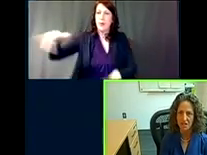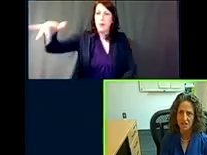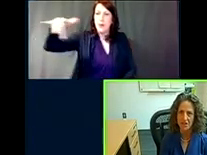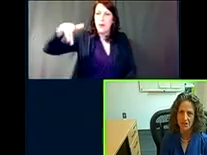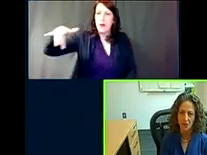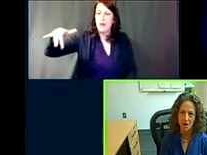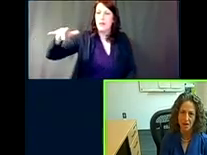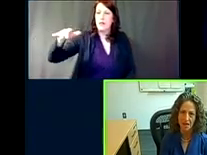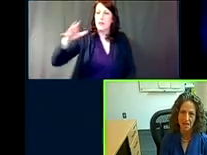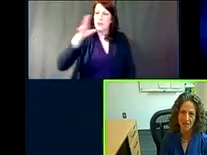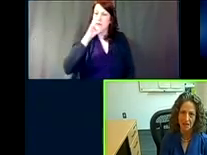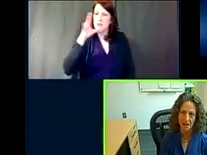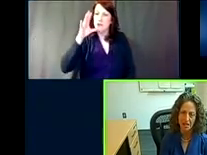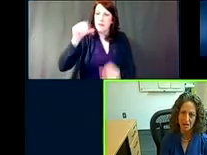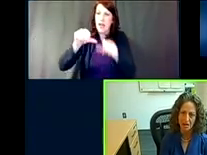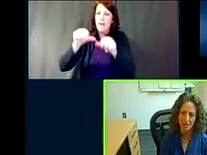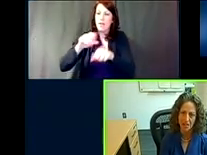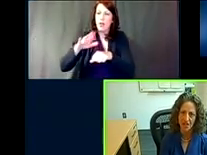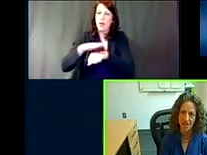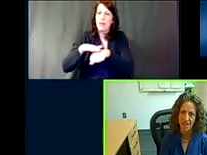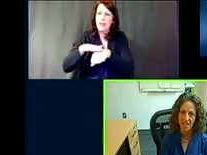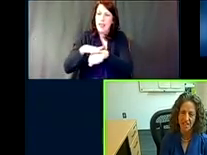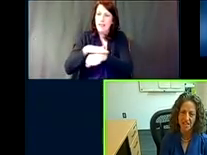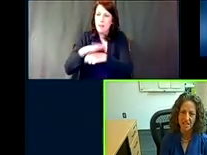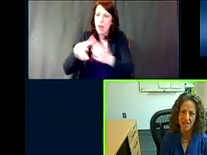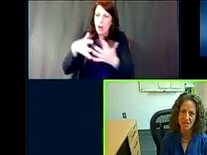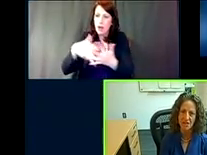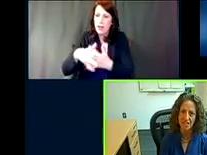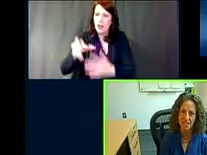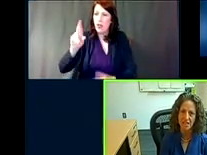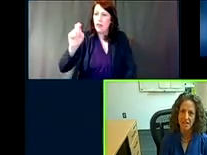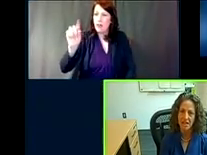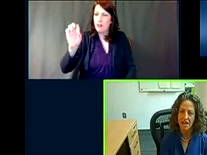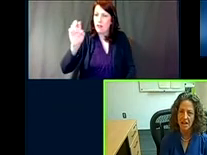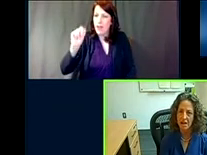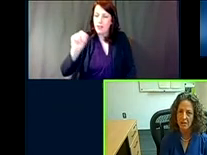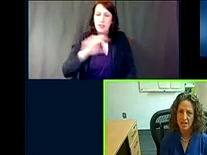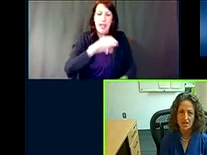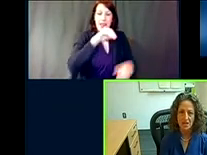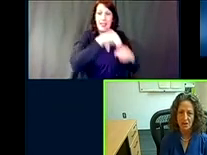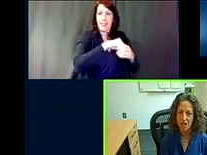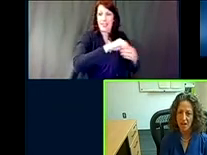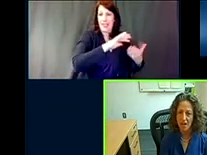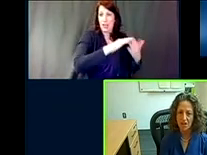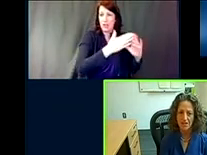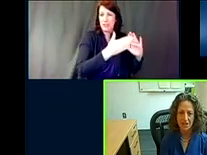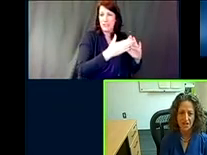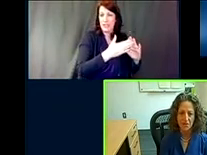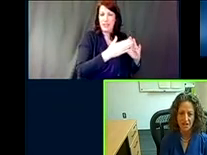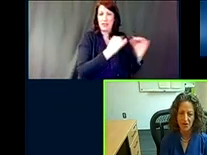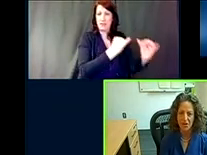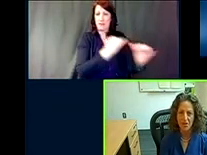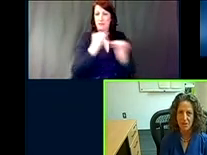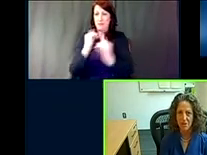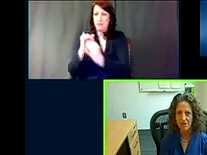IN SOME OF THE REMOTE RURAL REGIONS FOR NATIVE AMERICAN RESERVATIONS AND INNER CITIES.